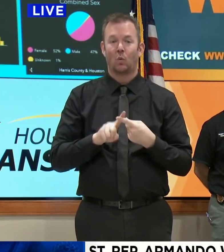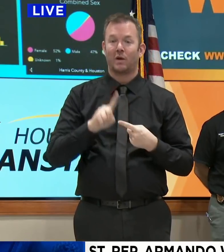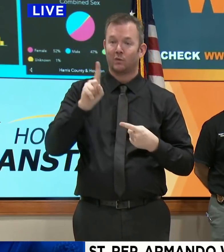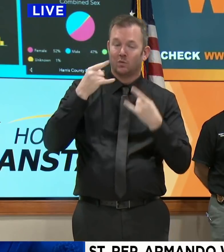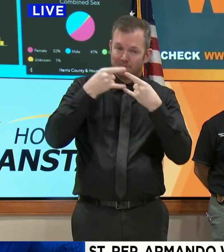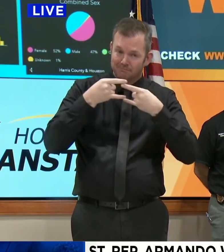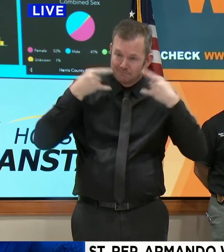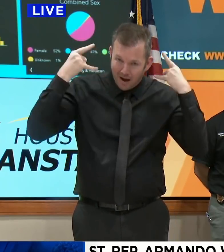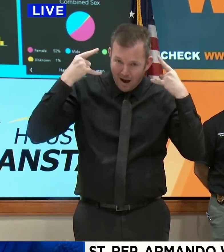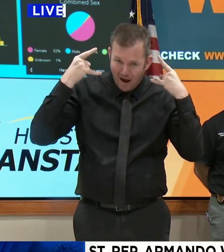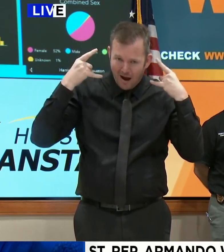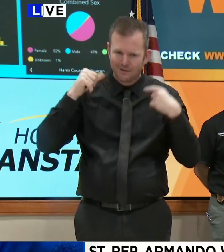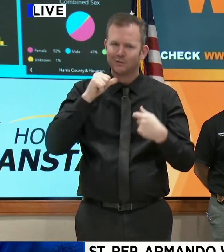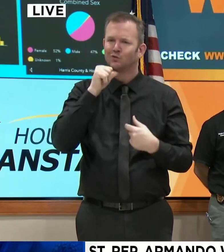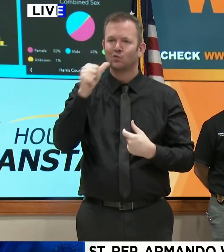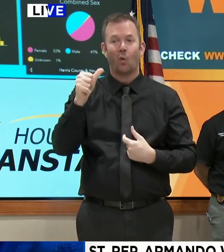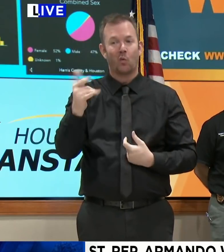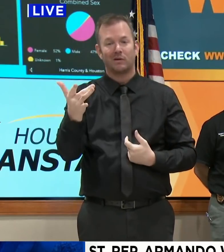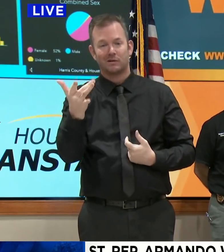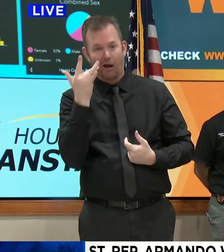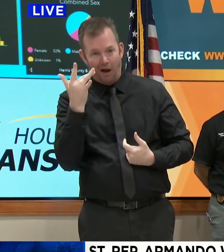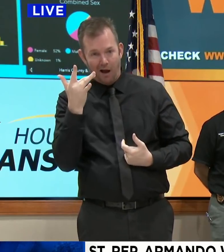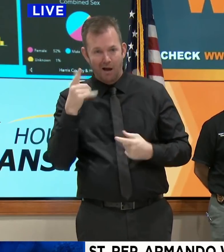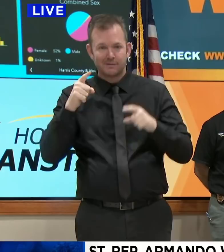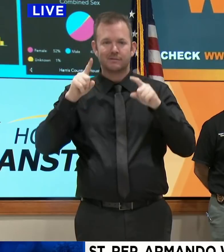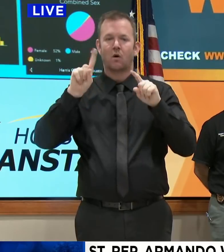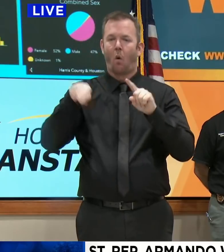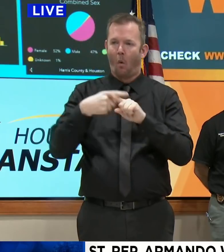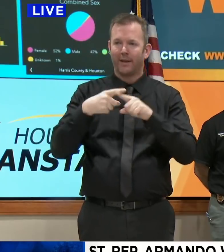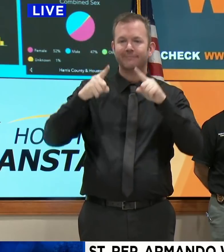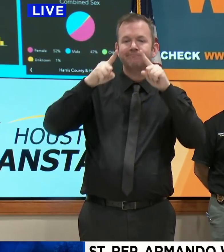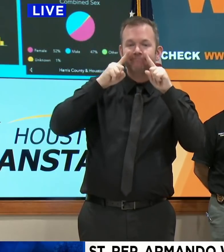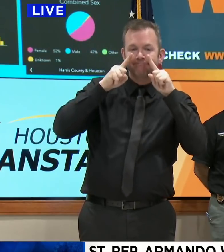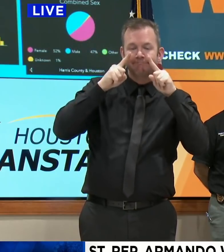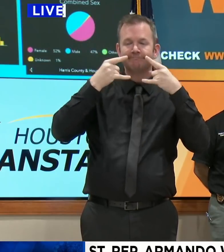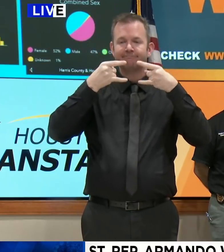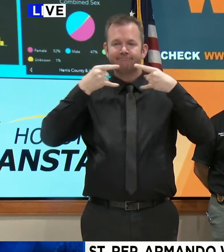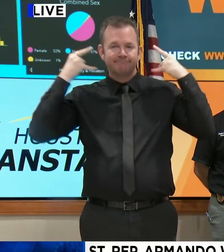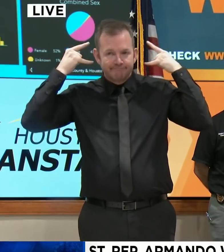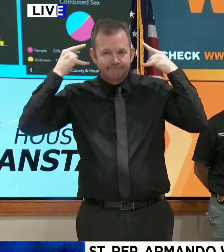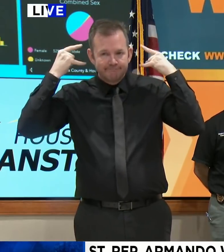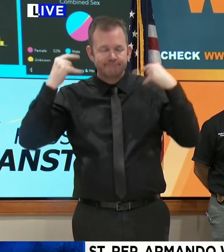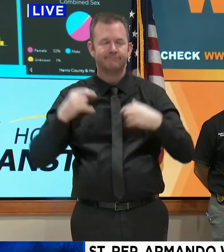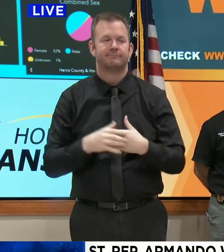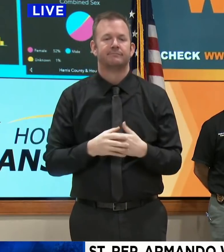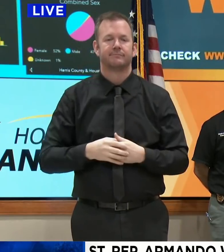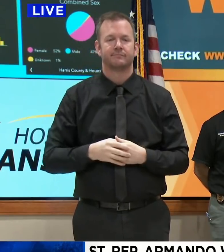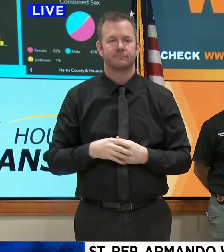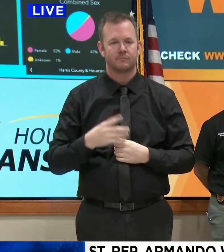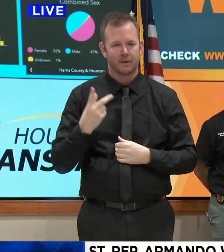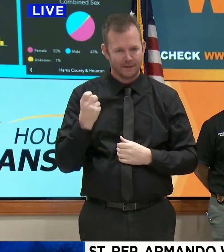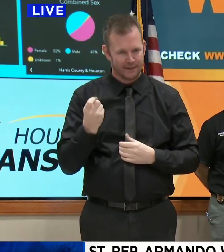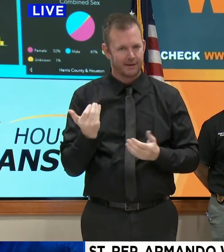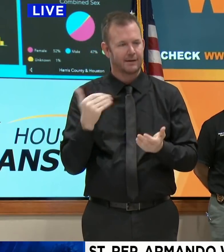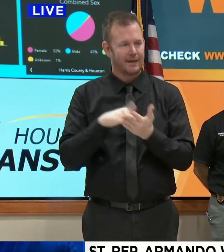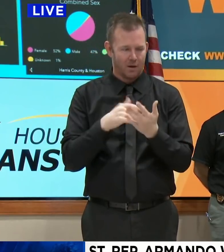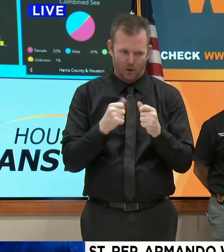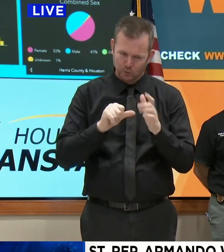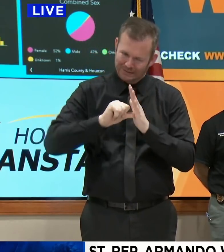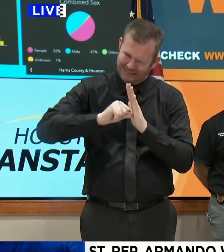of distin seen a 6 feet away from folks. And when you’re from folks. And when you’re actually using actually using mass don’t touch the middle mass don’t touch the middle part and my wife you part and my wife you know make sure you adjust them